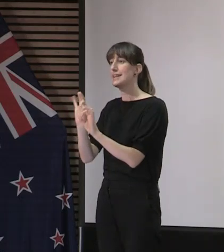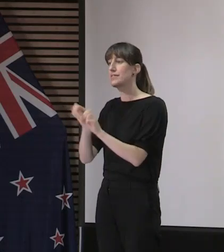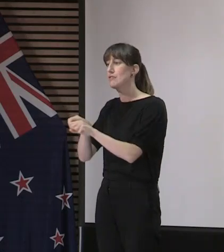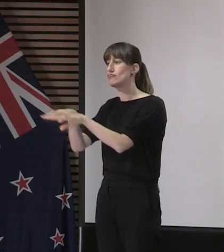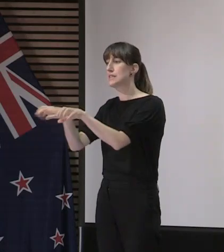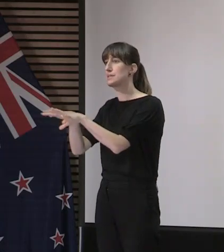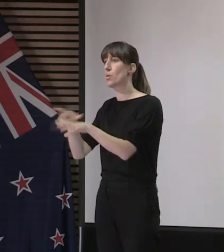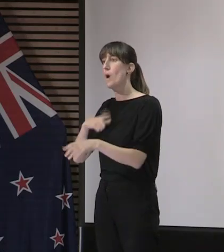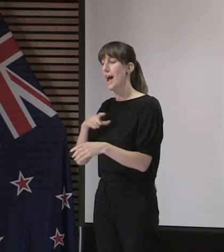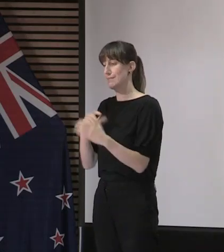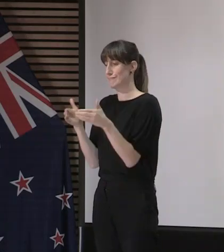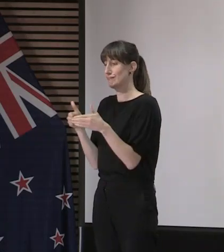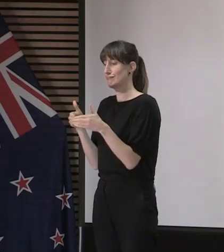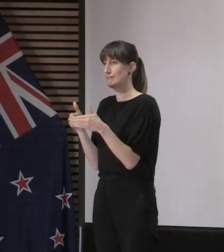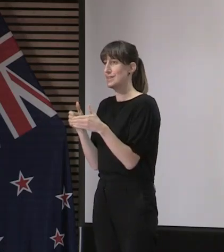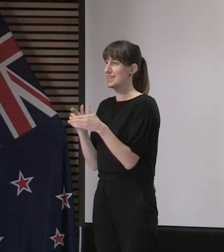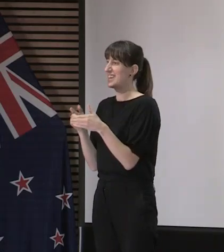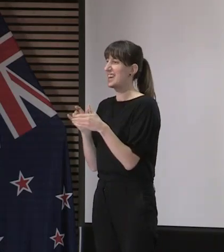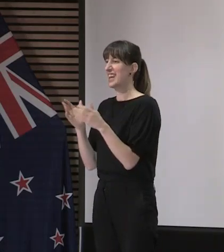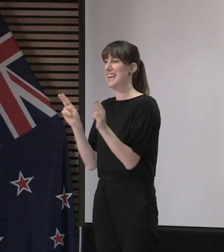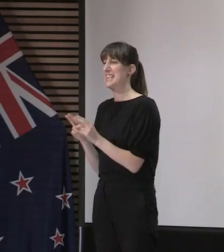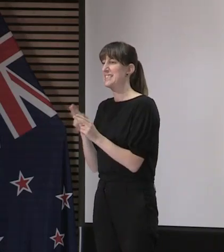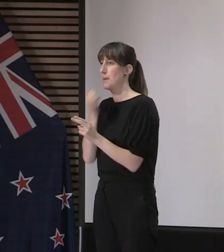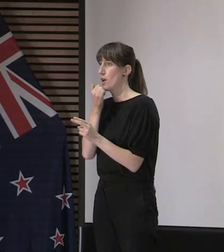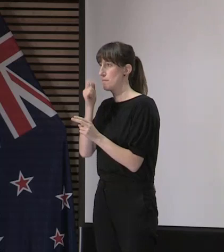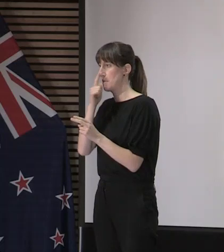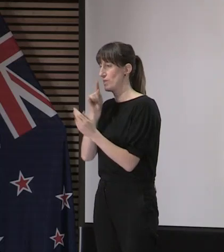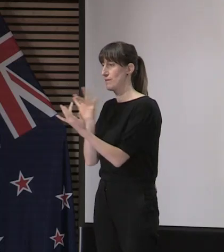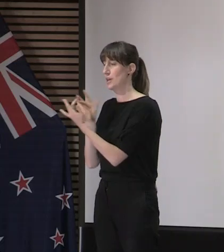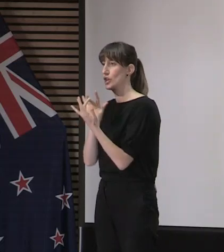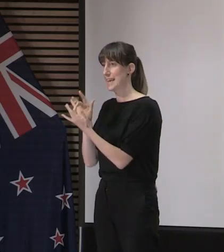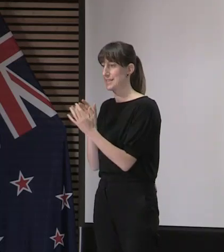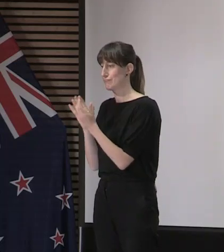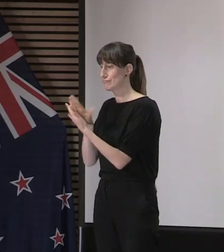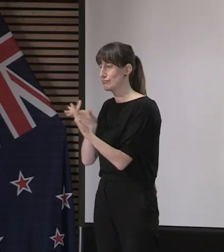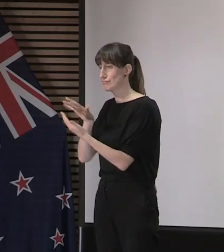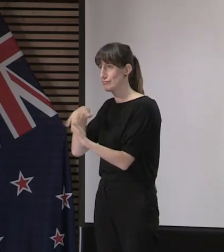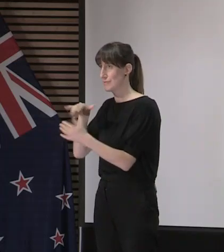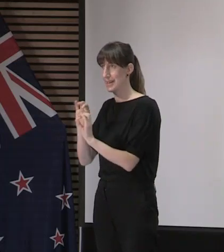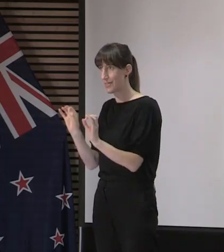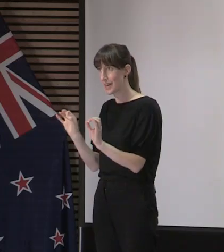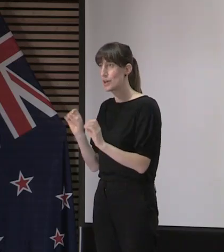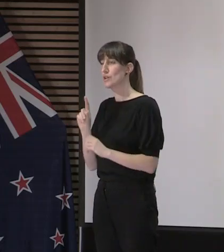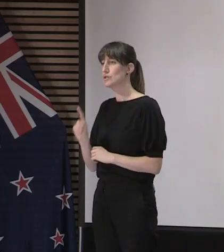were out there, they've clearly not transmitted onto others, because people have been staying within their